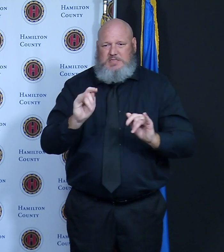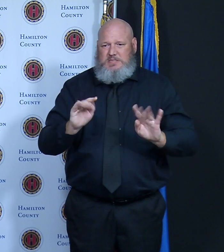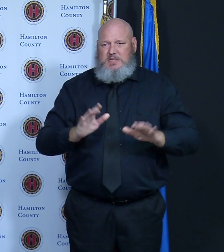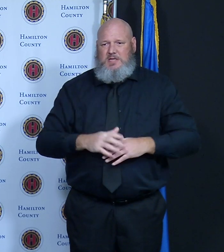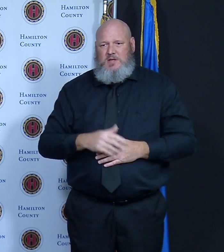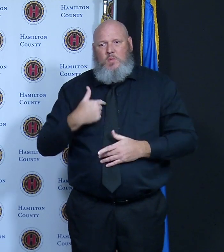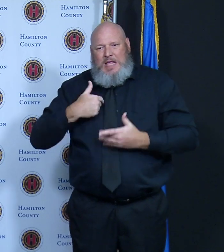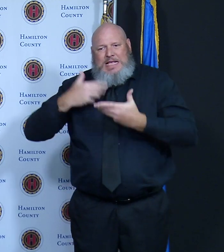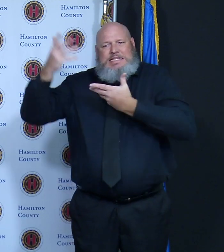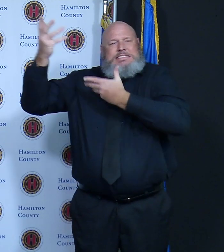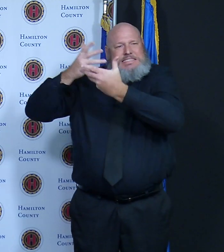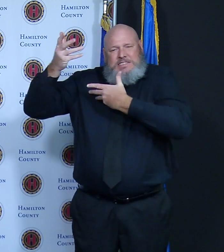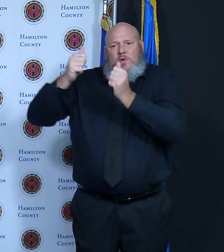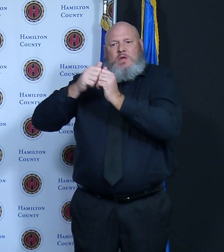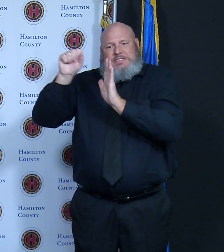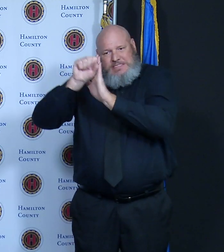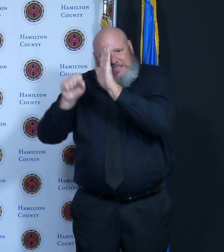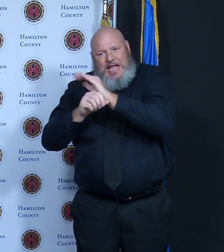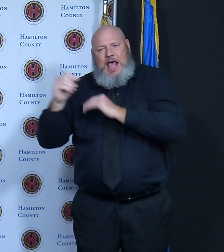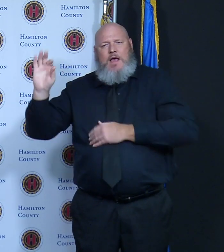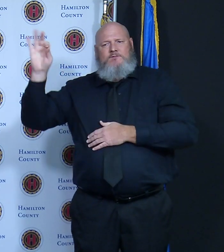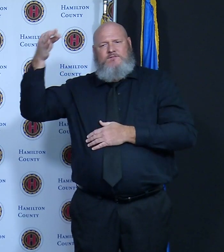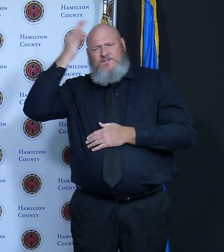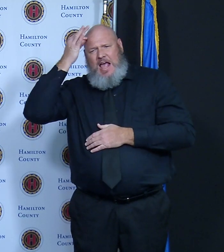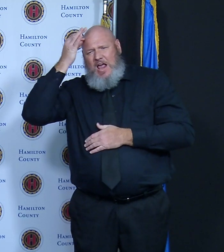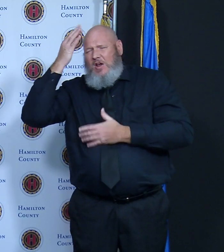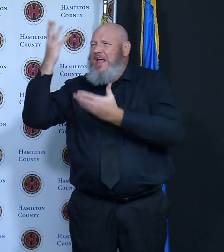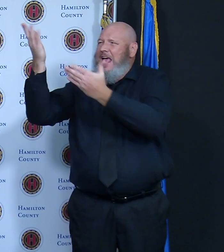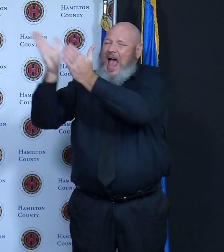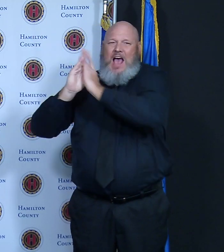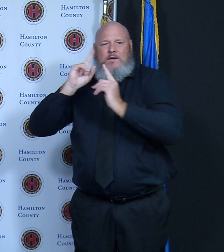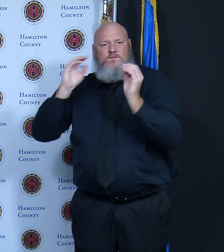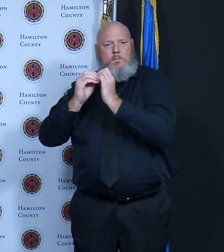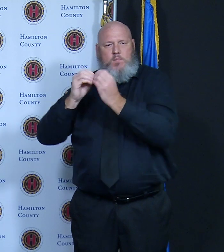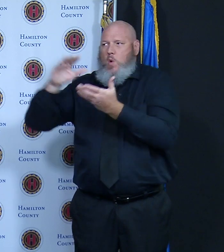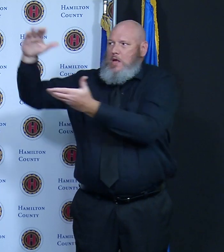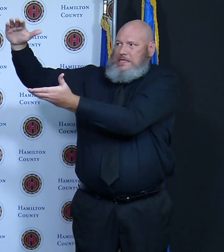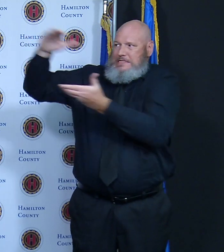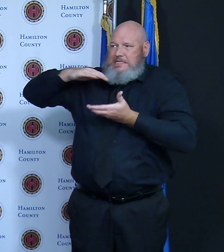get as much equipment to Hamilton County in the region as we possibly can however